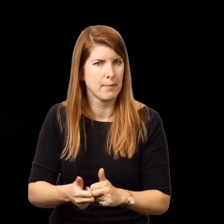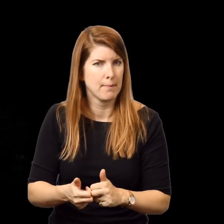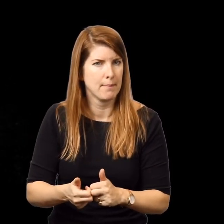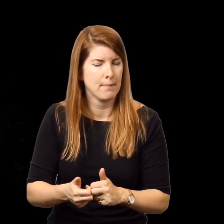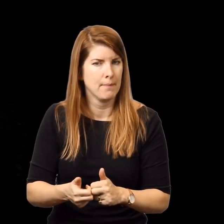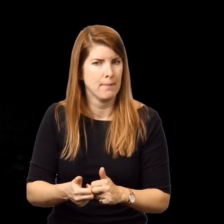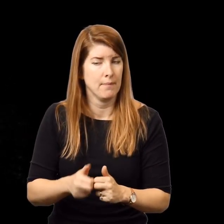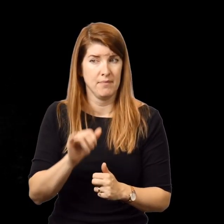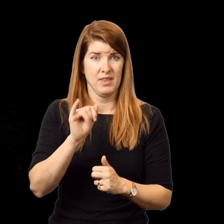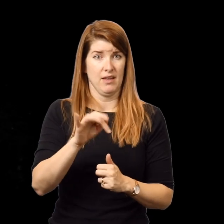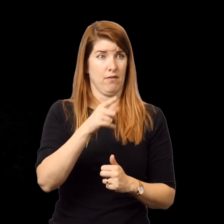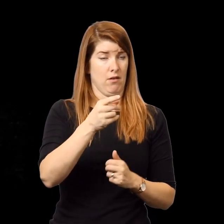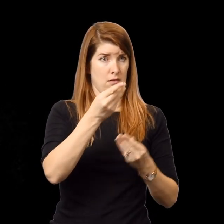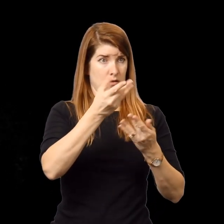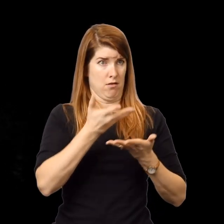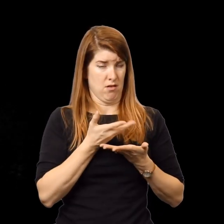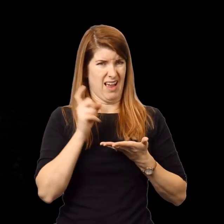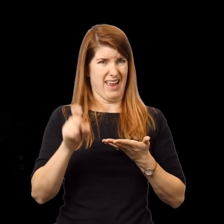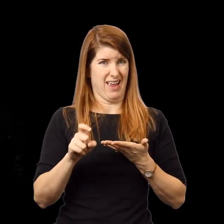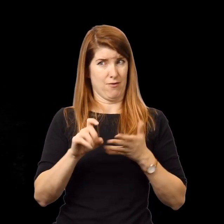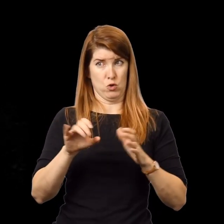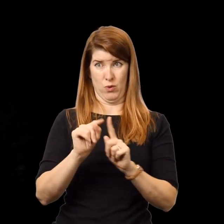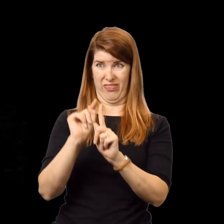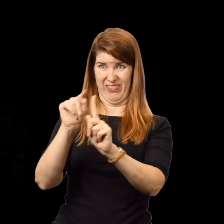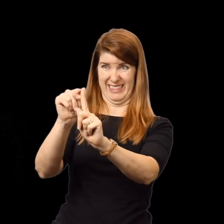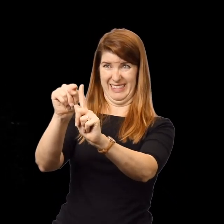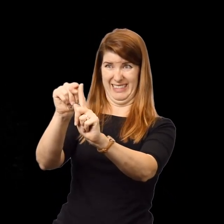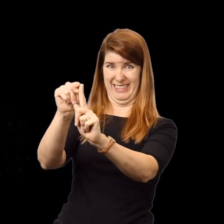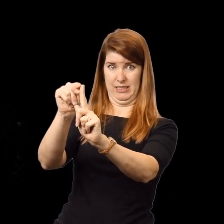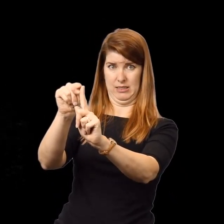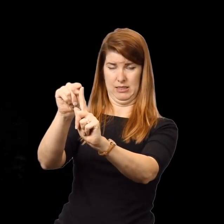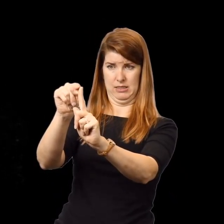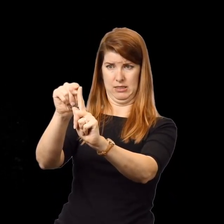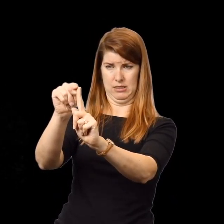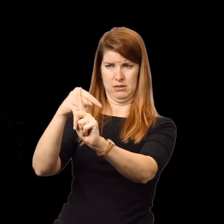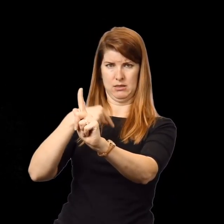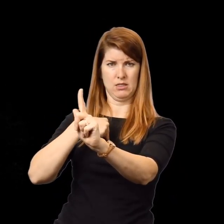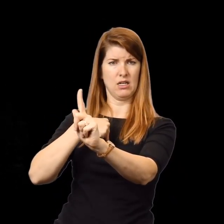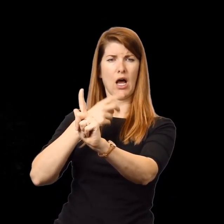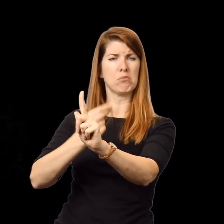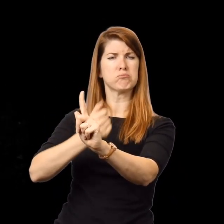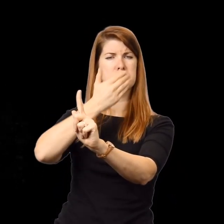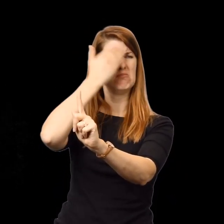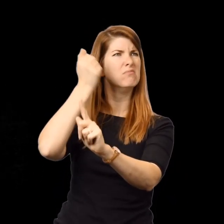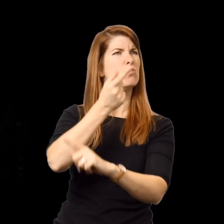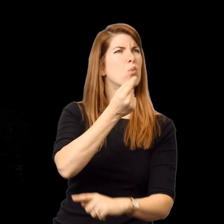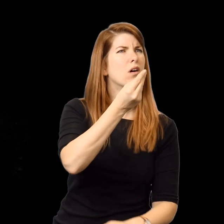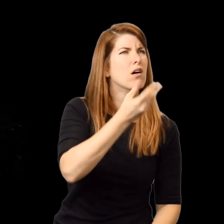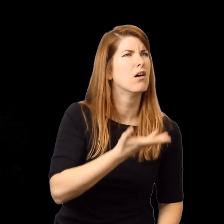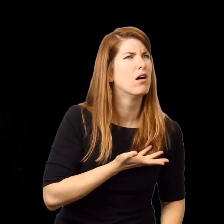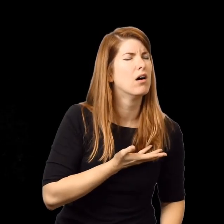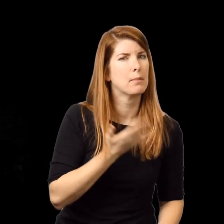If I can't, if you tell me I have to achieve this task and I forget instantly what you said